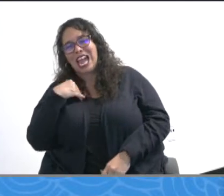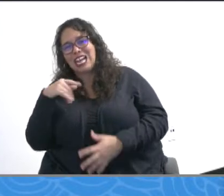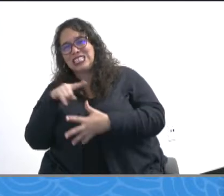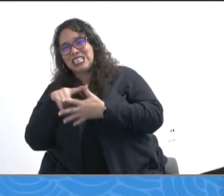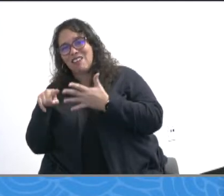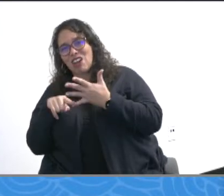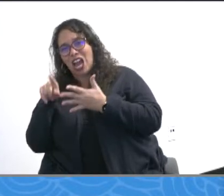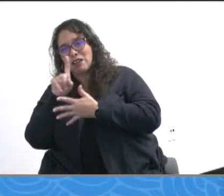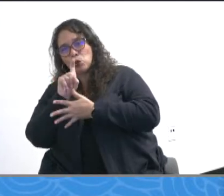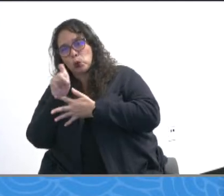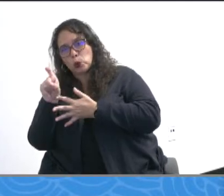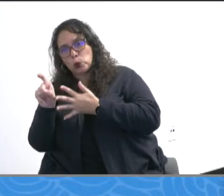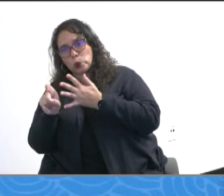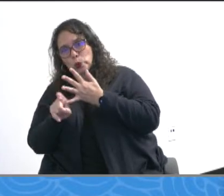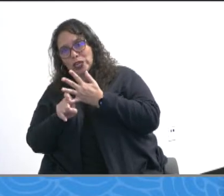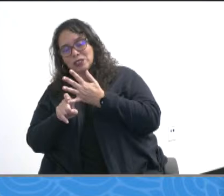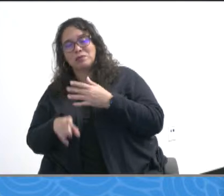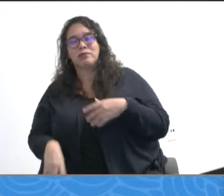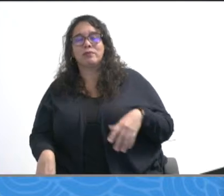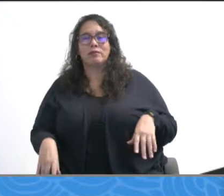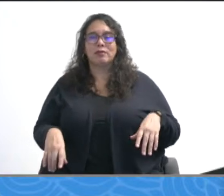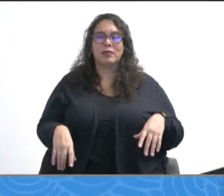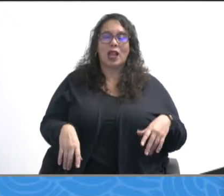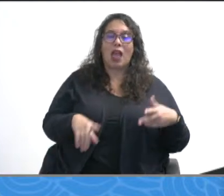And the third part of the required update